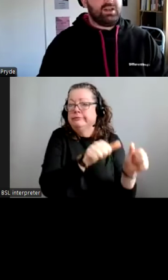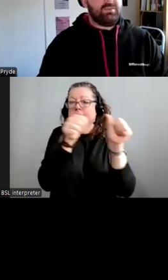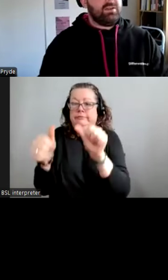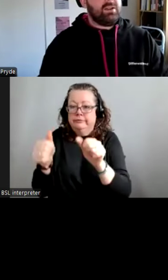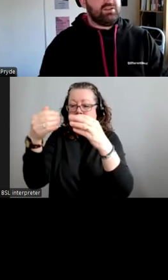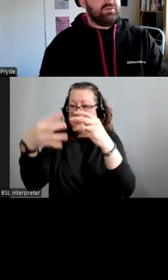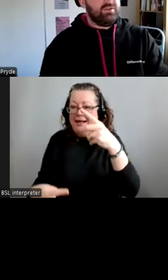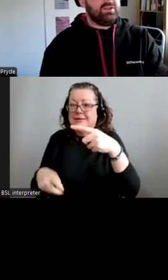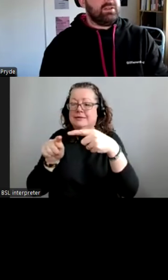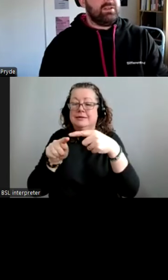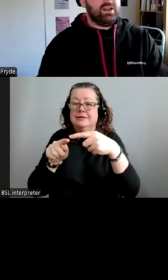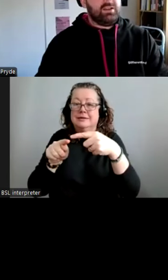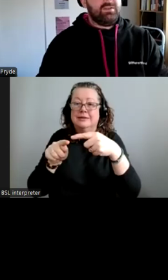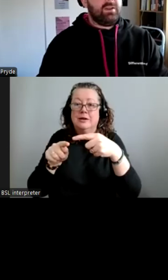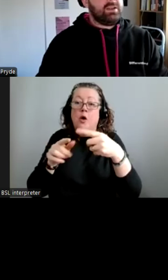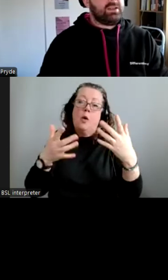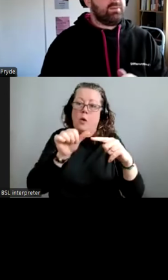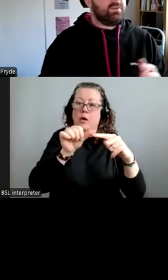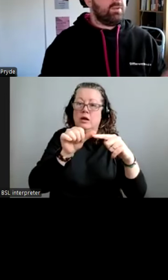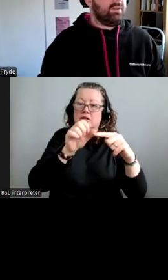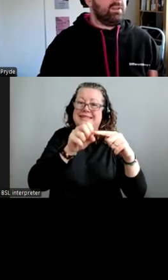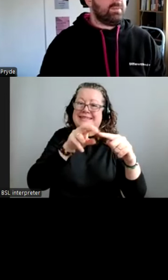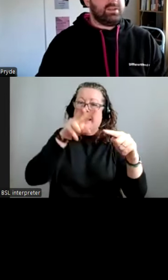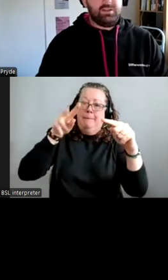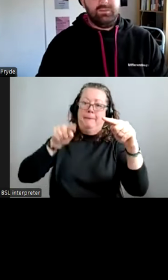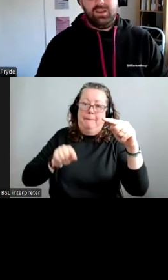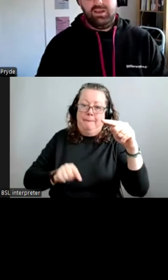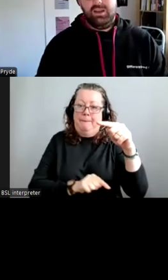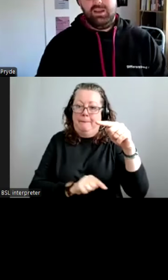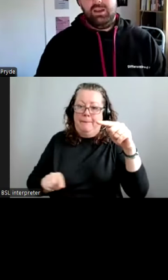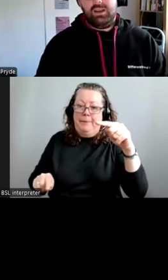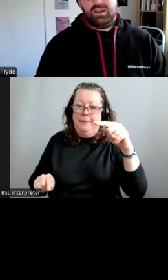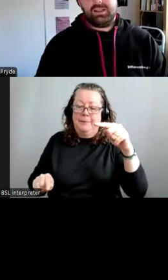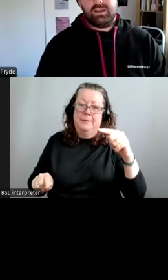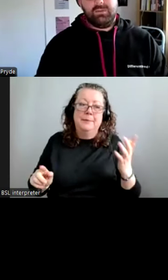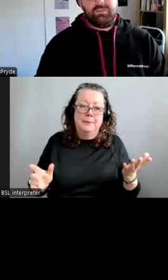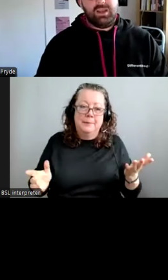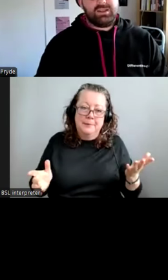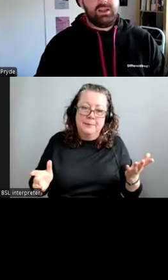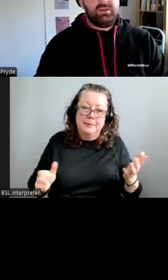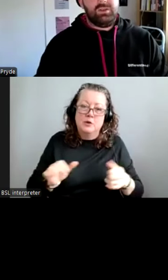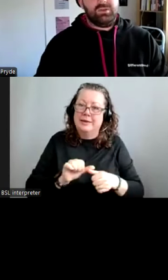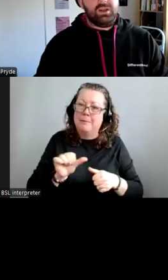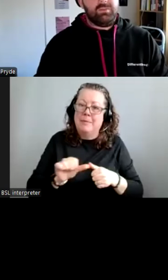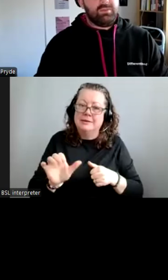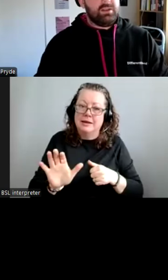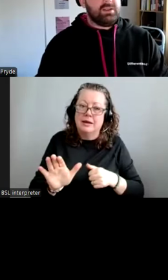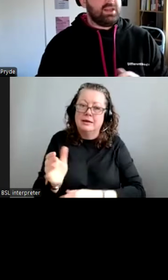or skip directly to the footer if it's skip to footer, this place there. As a baseline, we should be implementing